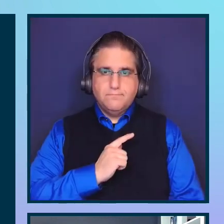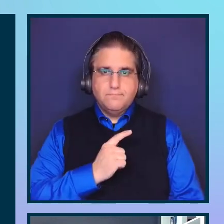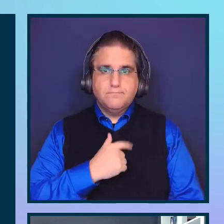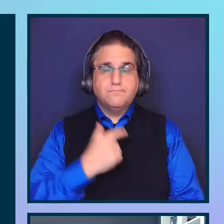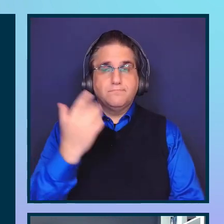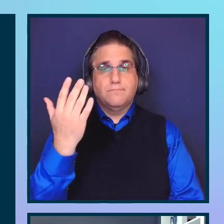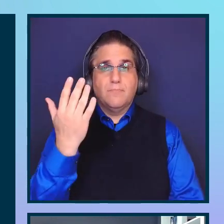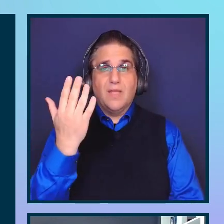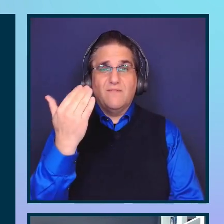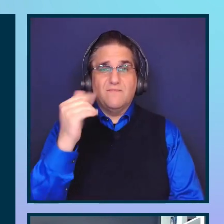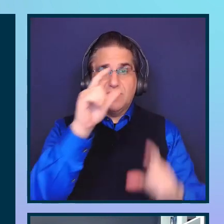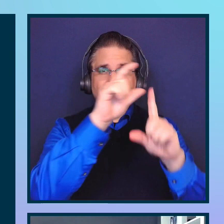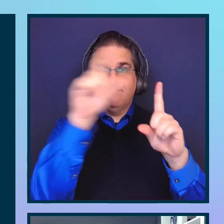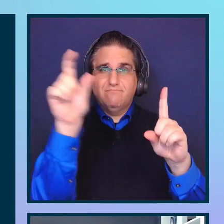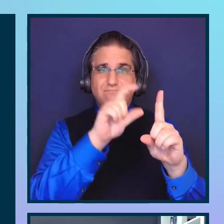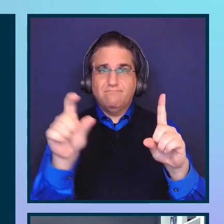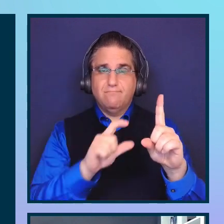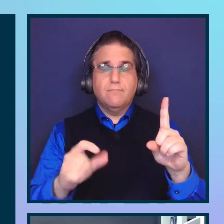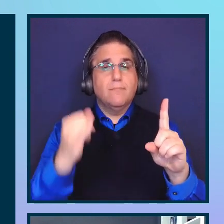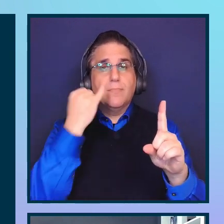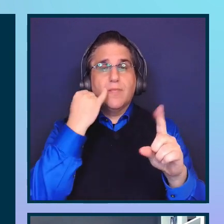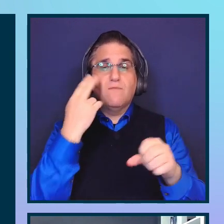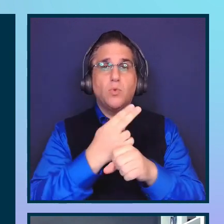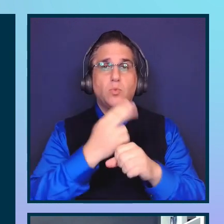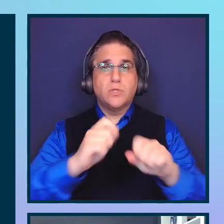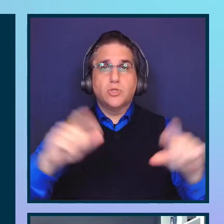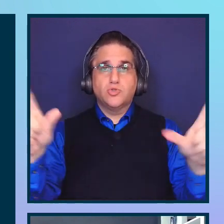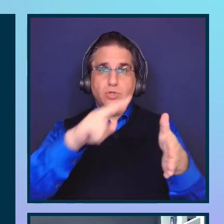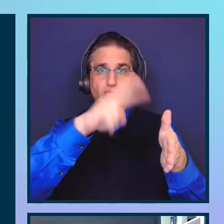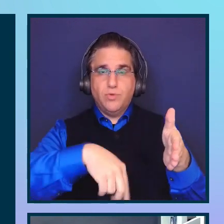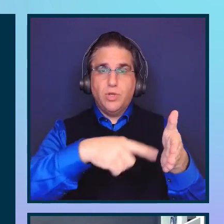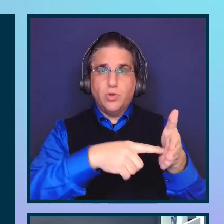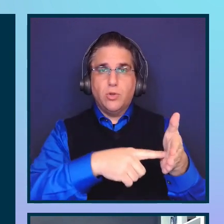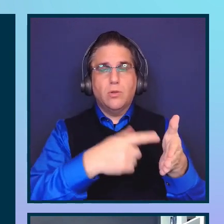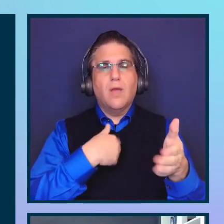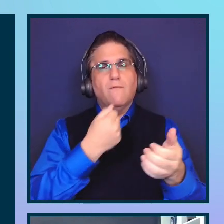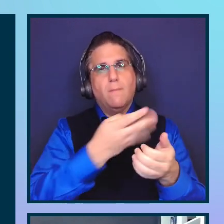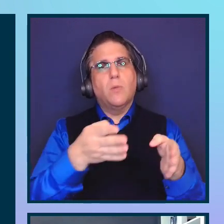they have multiple ways to navigate a website. So when a screen reader reads this website, they can see,